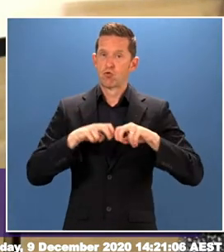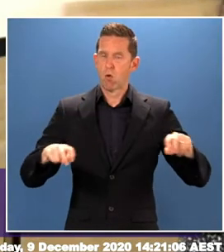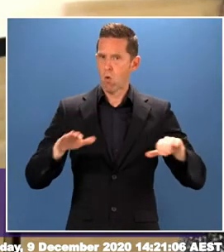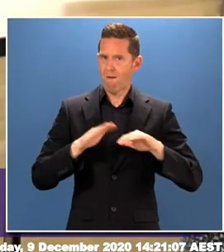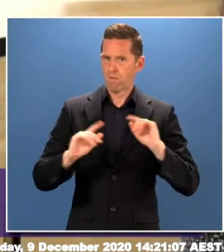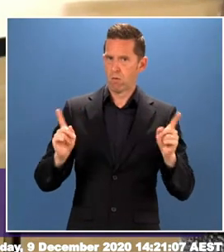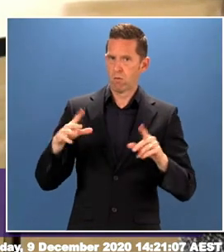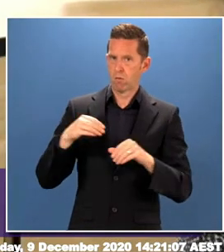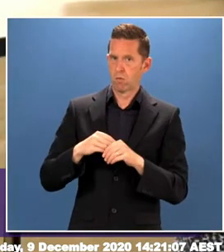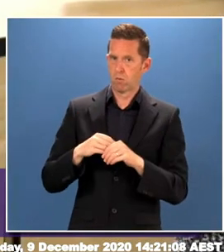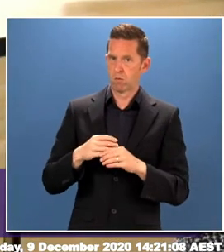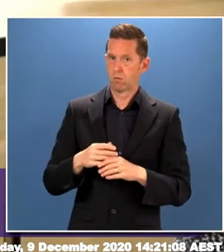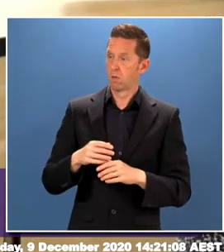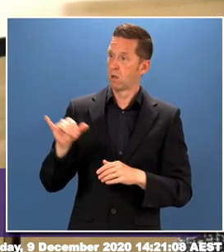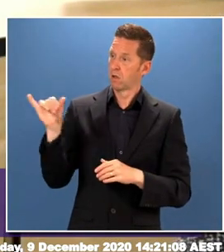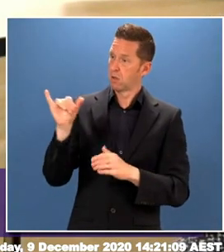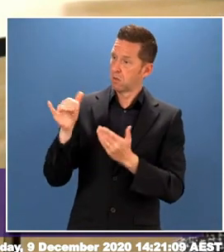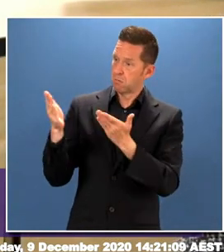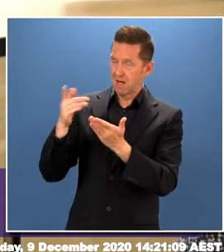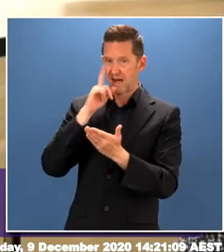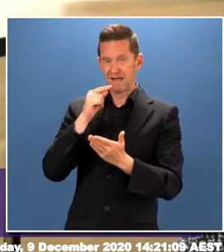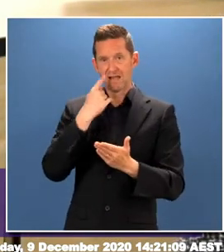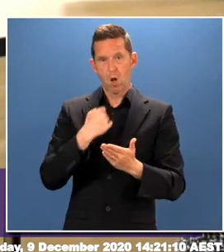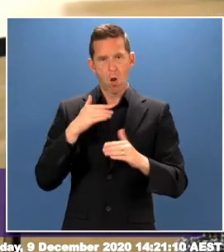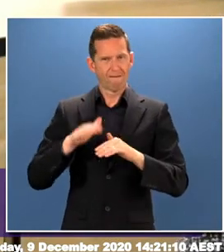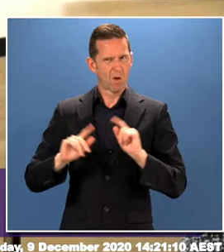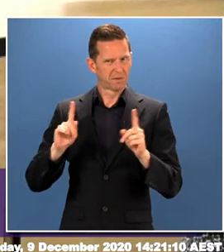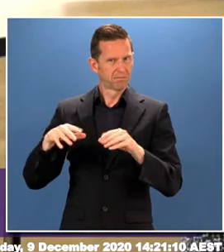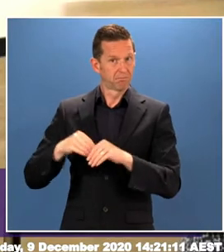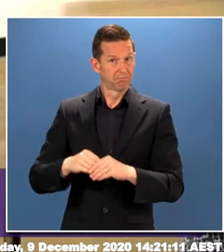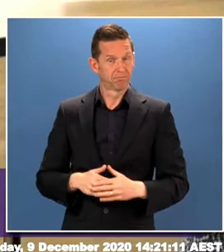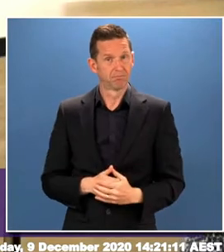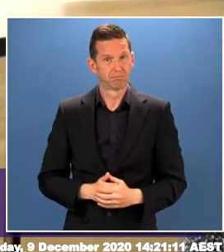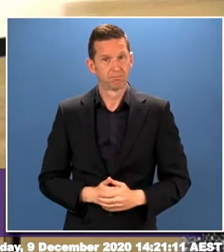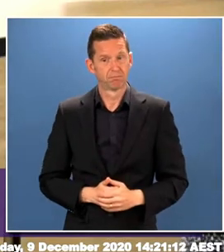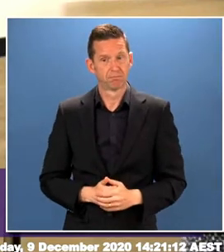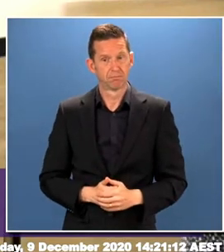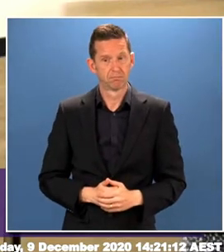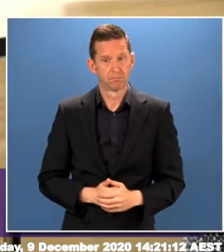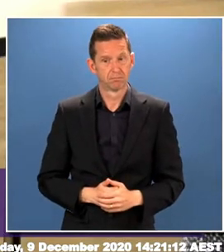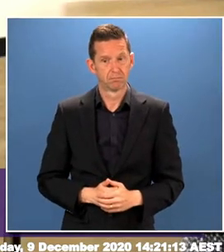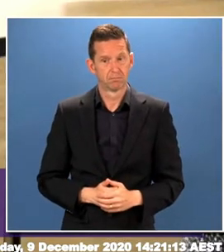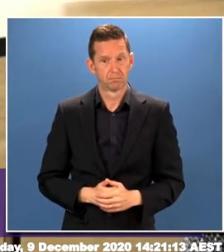either Ms Bath or Ms Morgan, if you want to tell us a little bit about what it is. So yes.